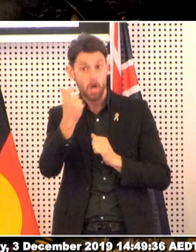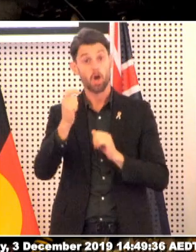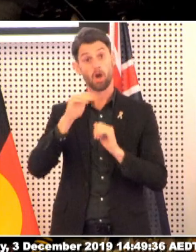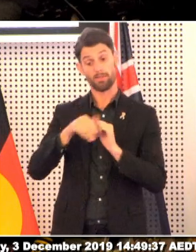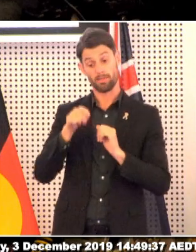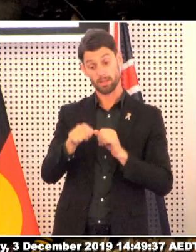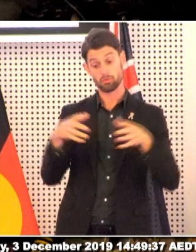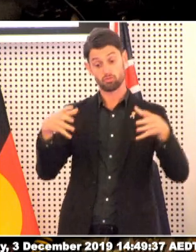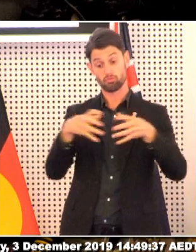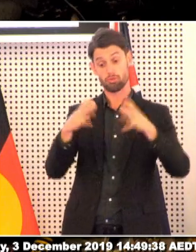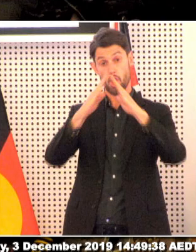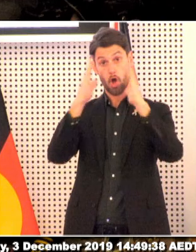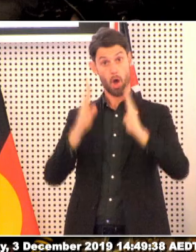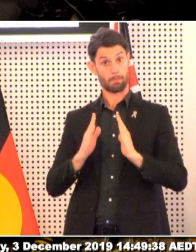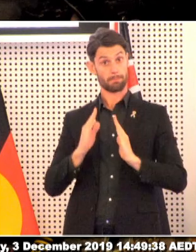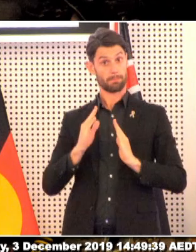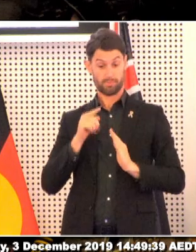there must be better alternatives.